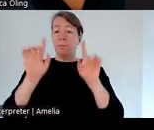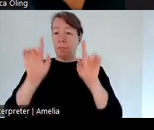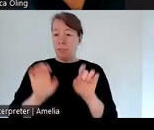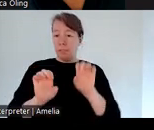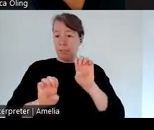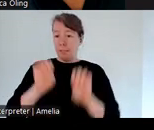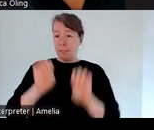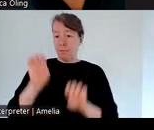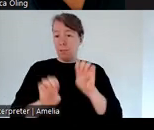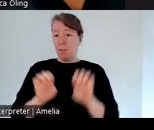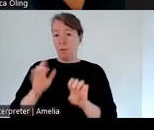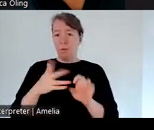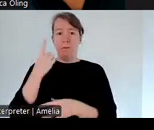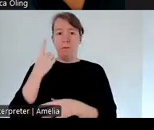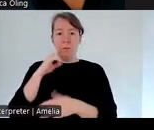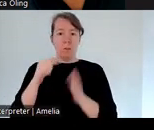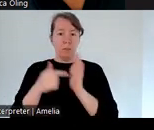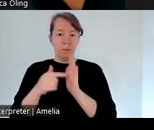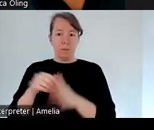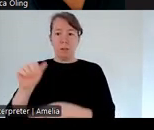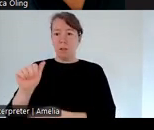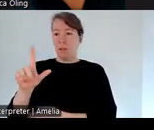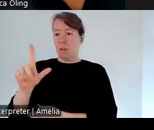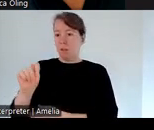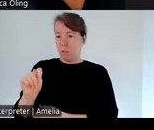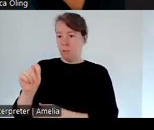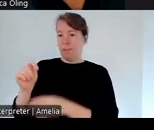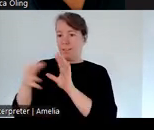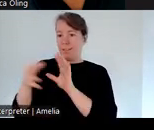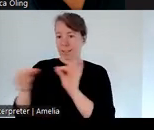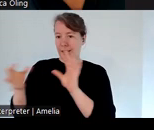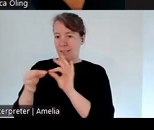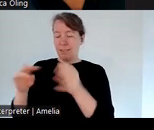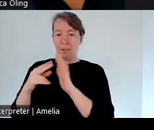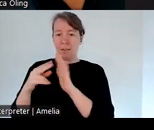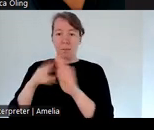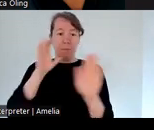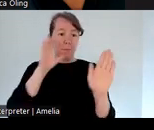You would go in and look for alternative text that described effectively images,